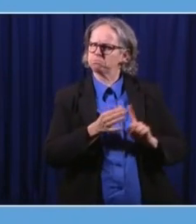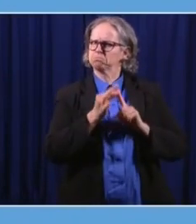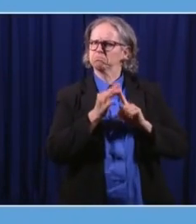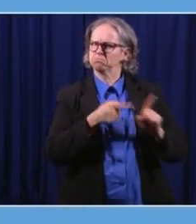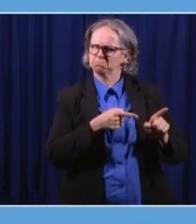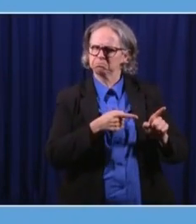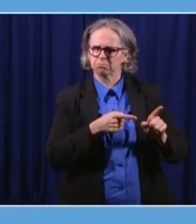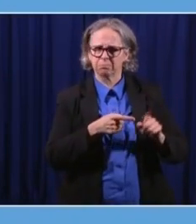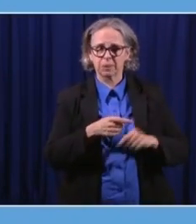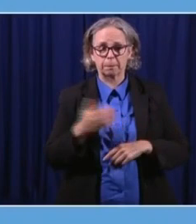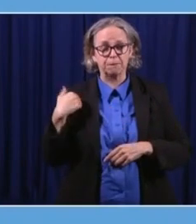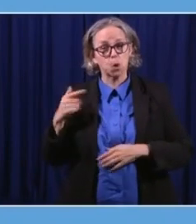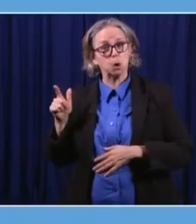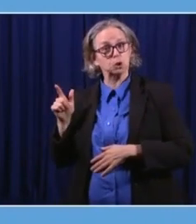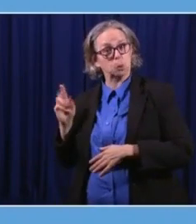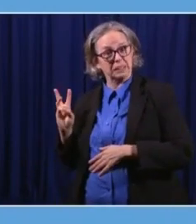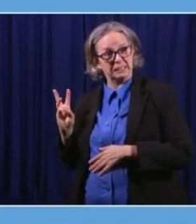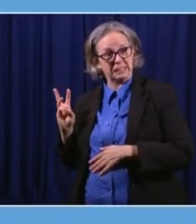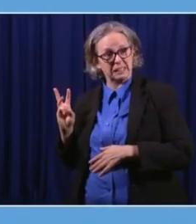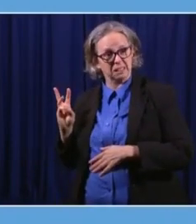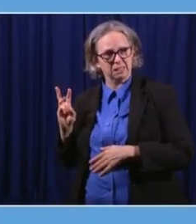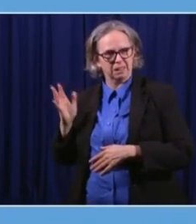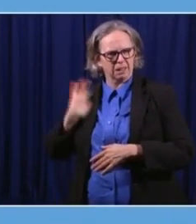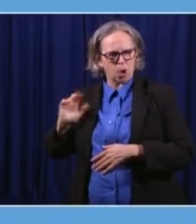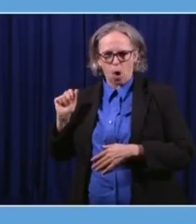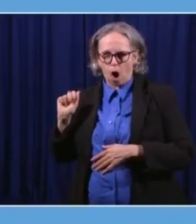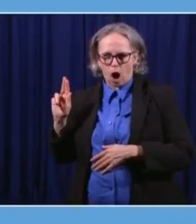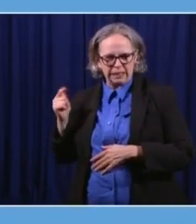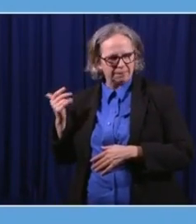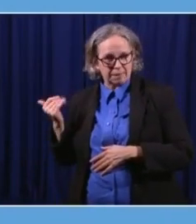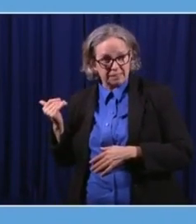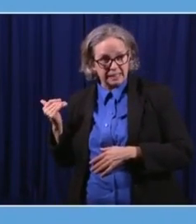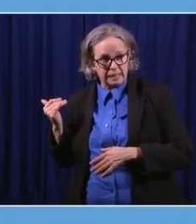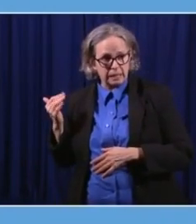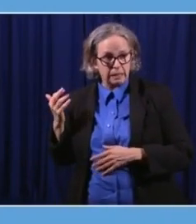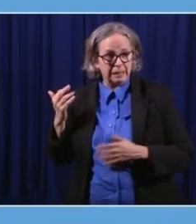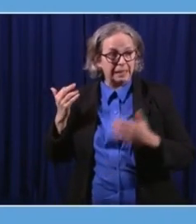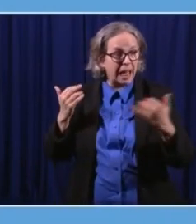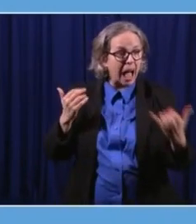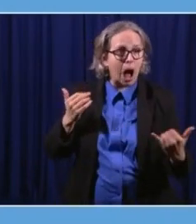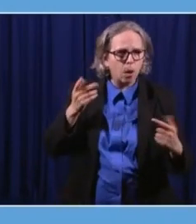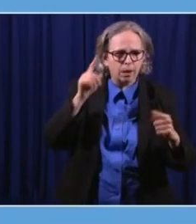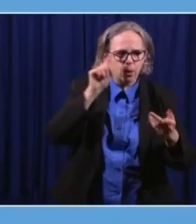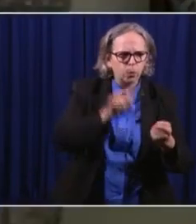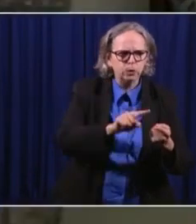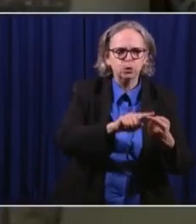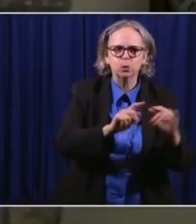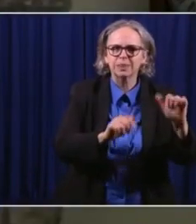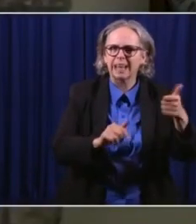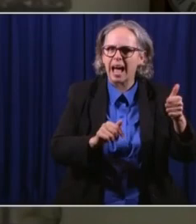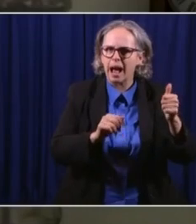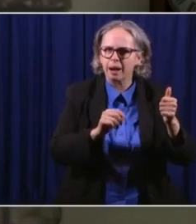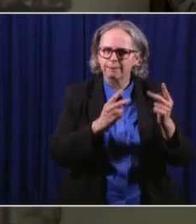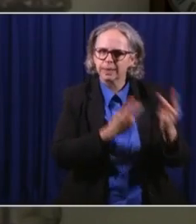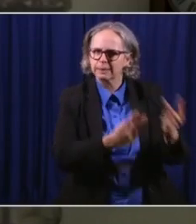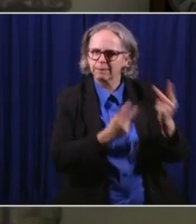HAVE BEEN DECREASING. THEIR OUTPATIENT CASES ALSO STARTED TO DROP AN EARLY INDICATOR.